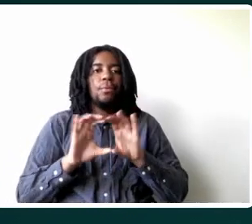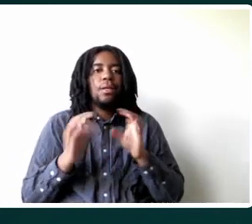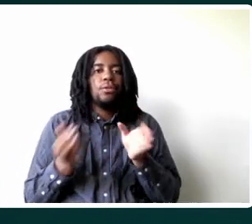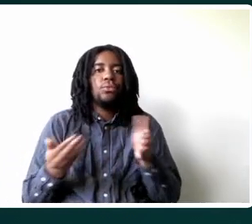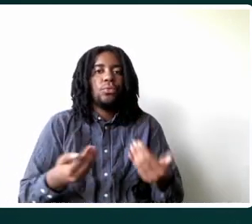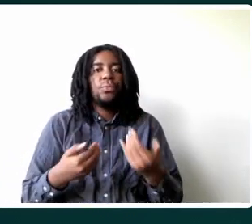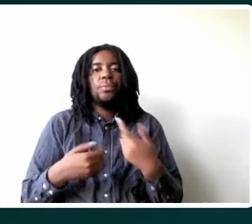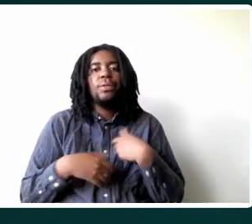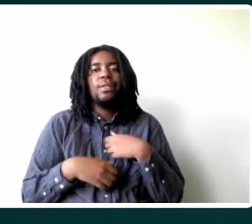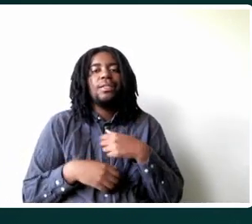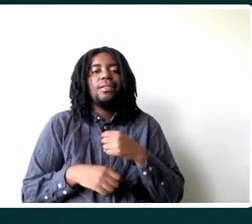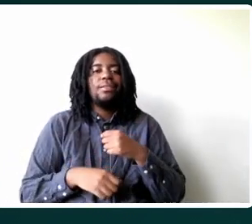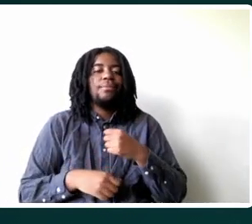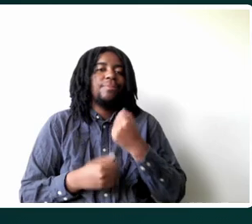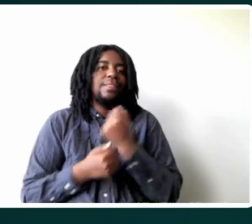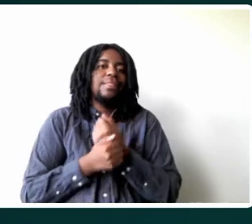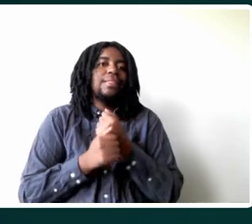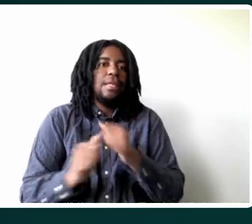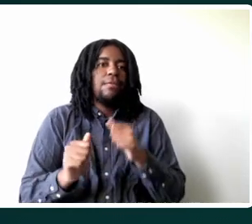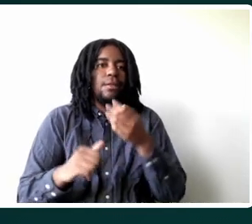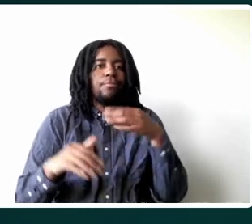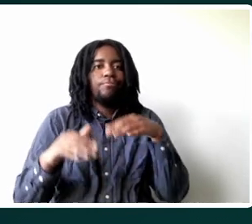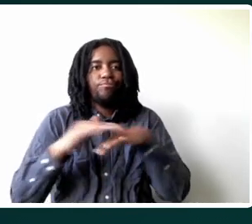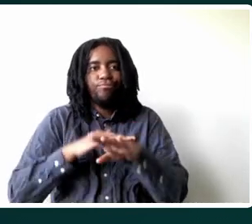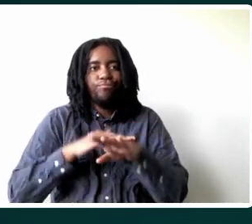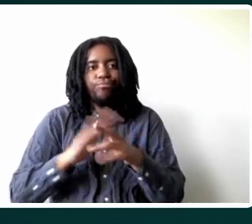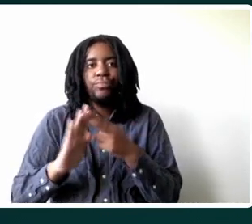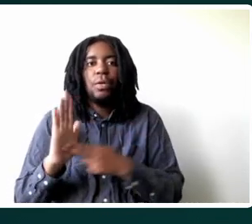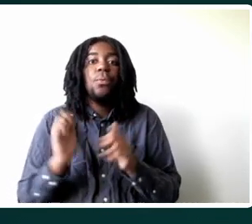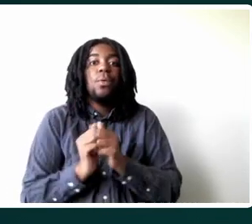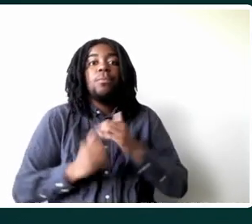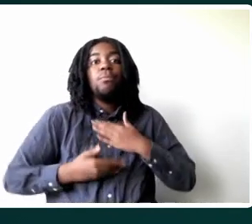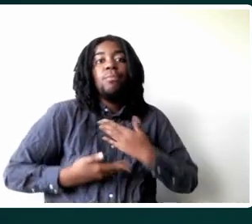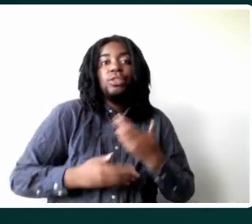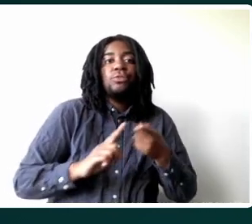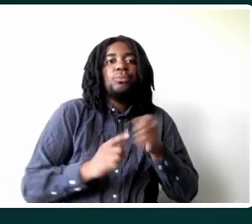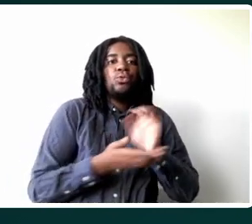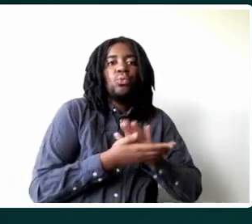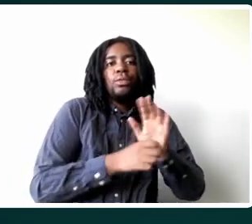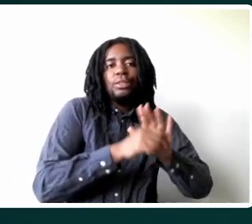school districts and permission of their parents. And they shared anything they wanted to make.